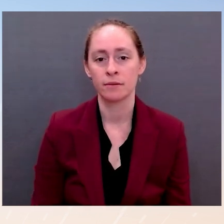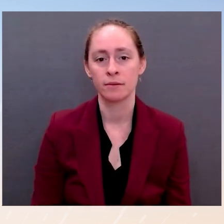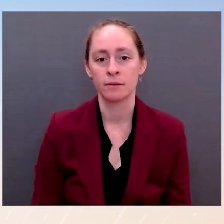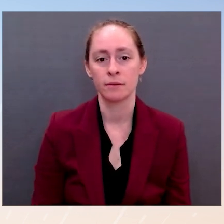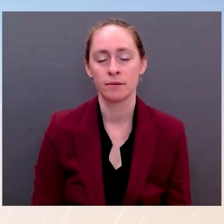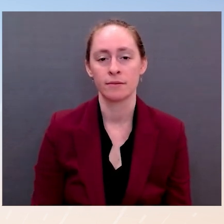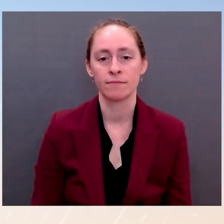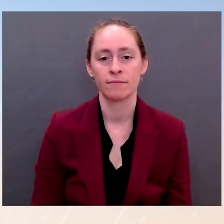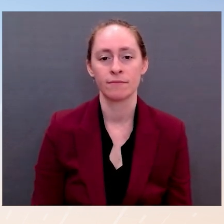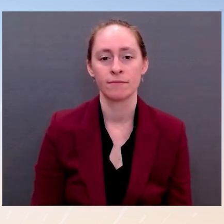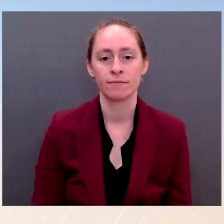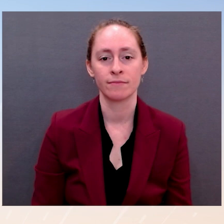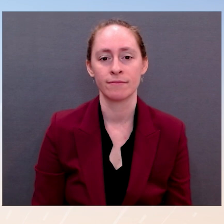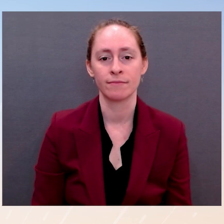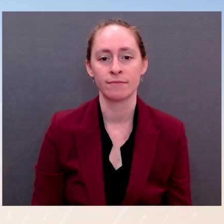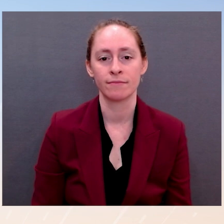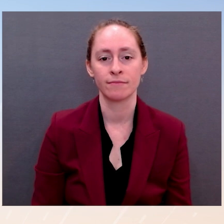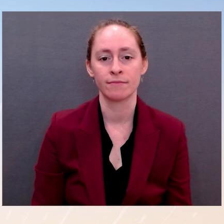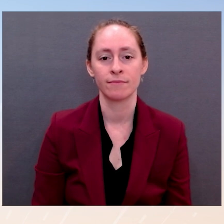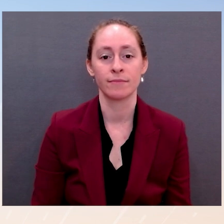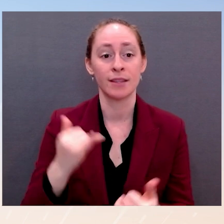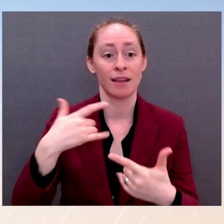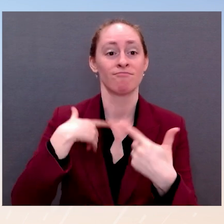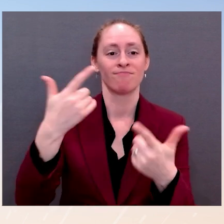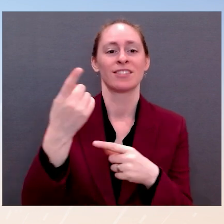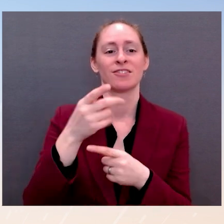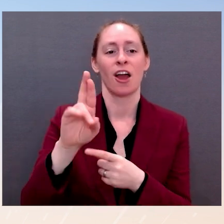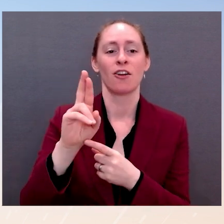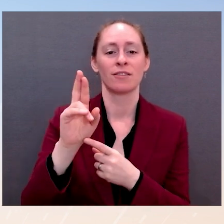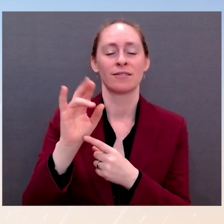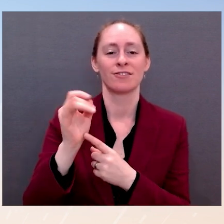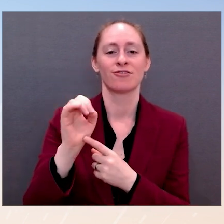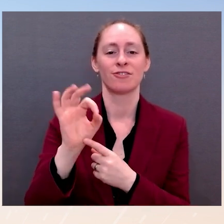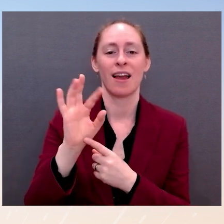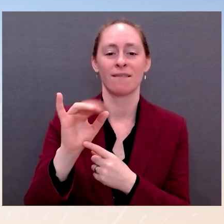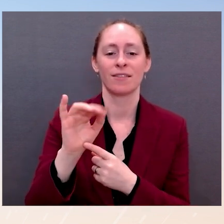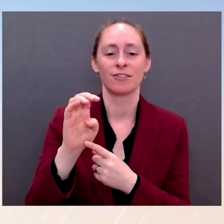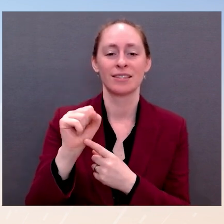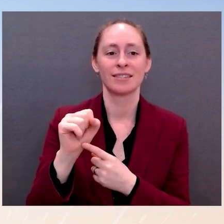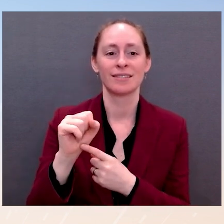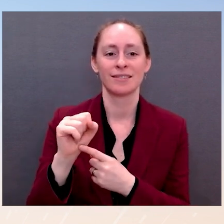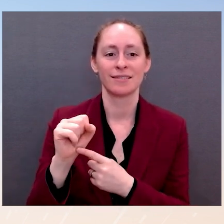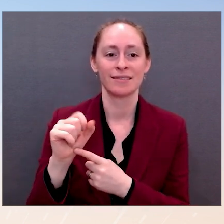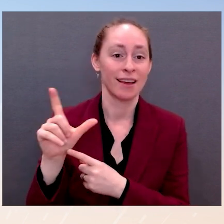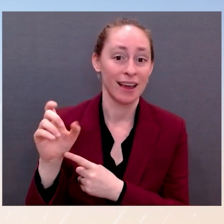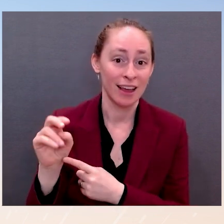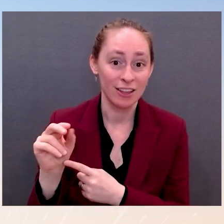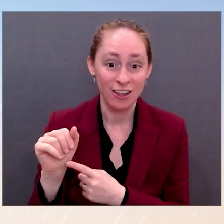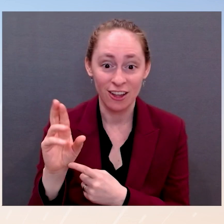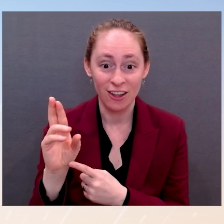So with that, I will go back to Dr. Jeffries Leonard and really looking forward to what Administrator Brooks-LaSure